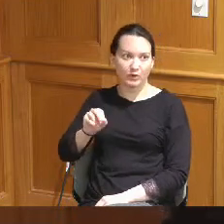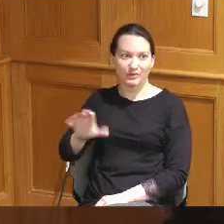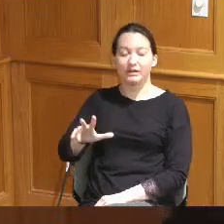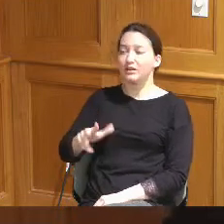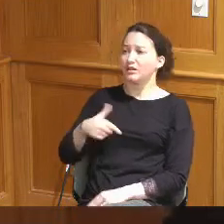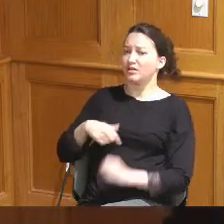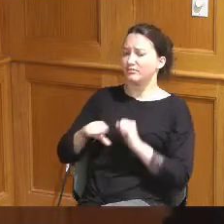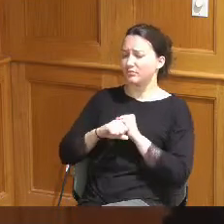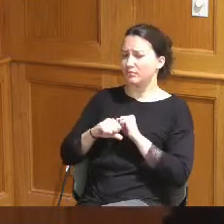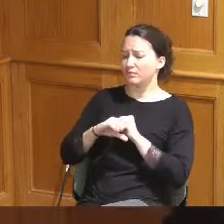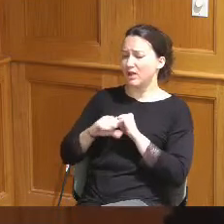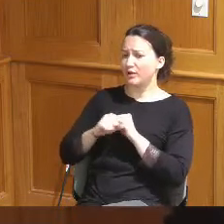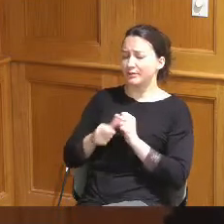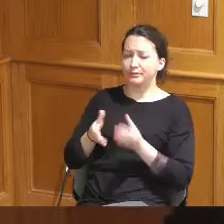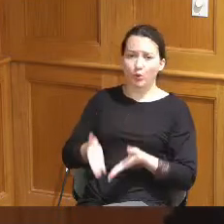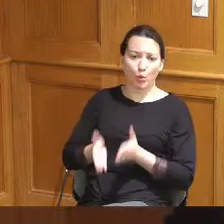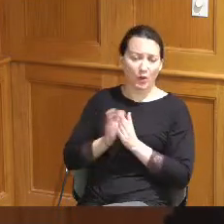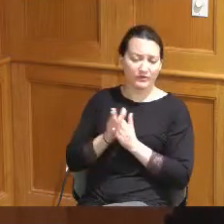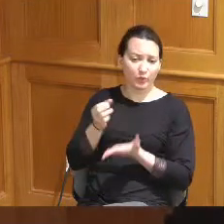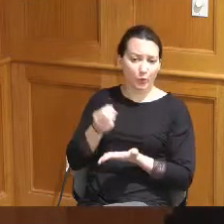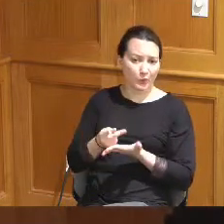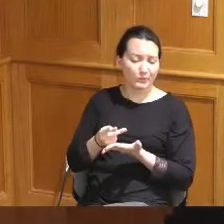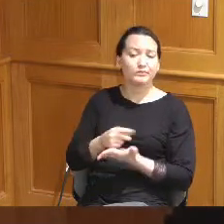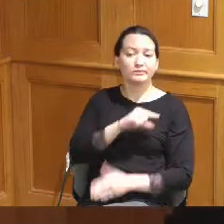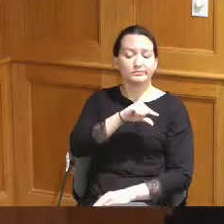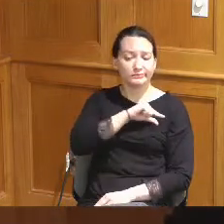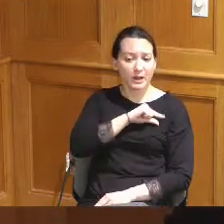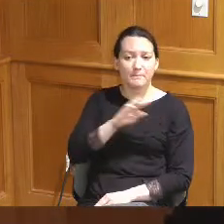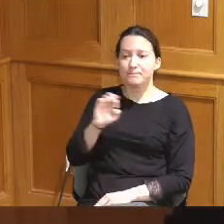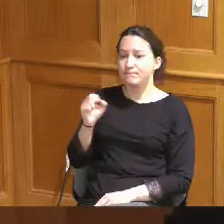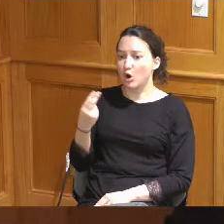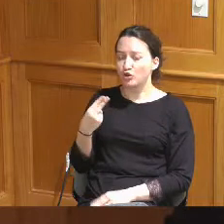our request for qualifications in March the deadline of early April